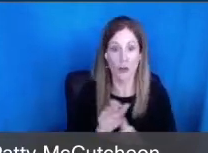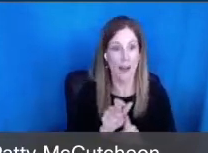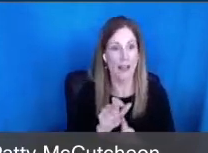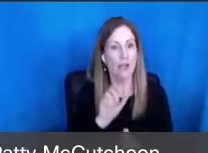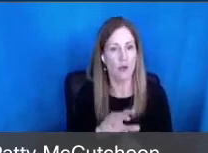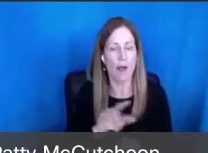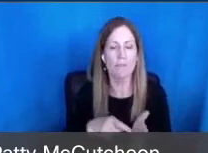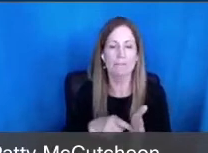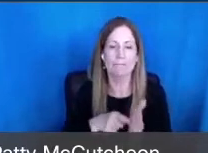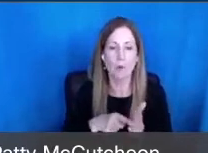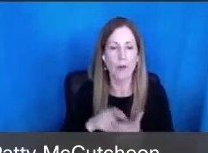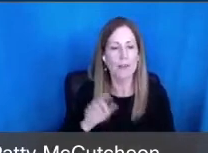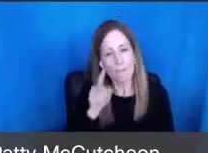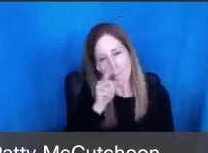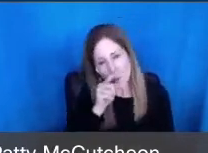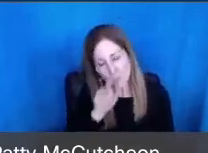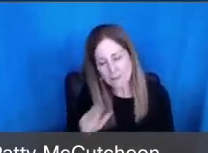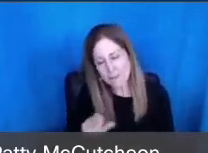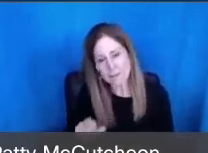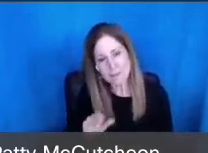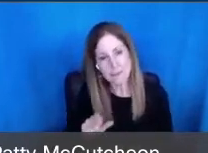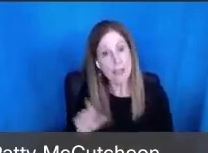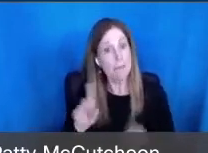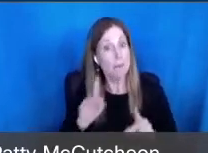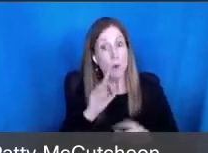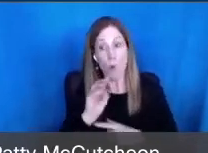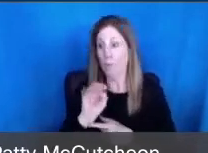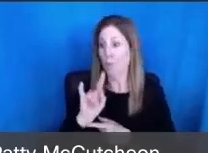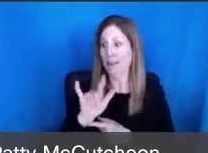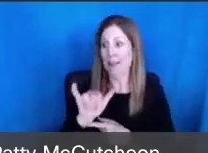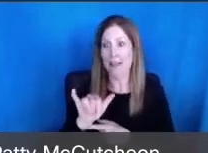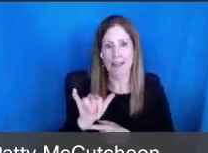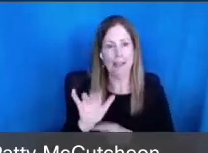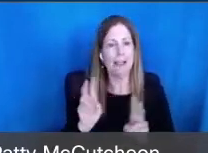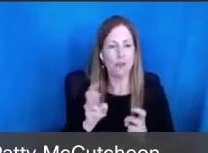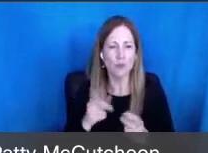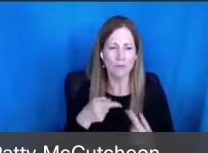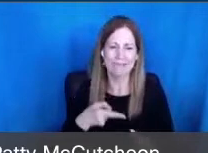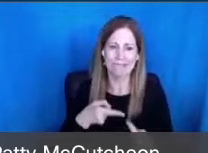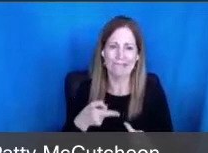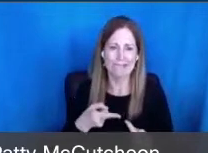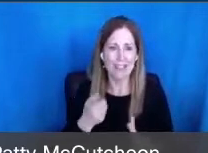That makes it difficult for people with mobility issues, who navigate only with their keyboard, or learners with a vision impairment who use